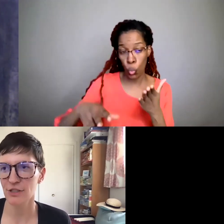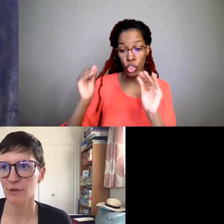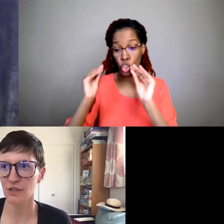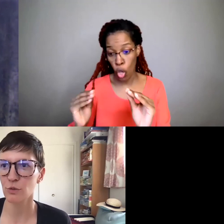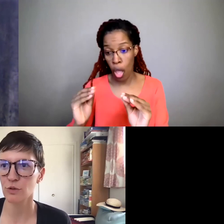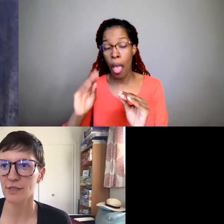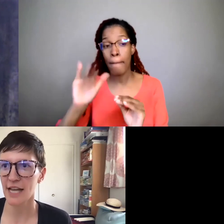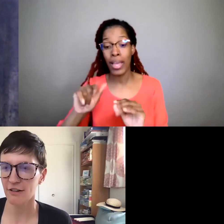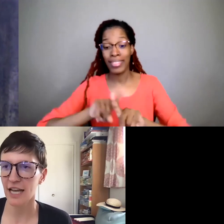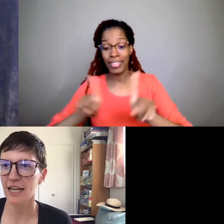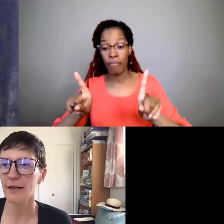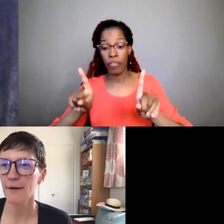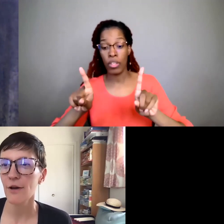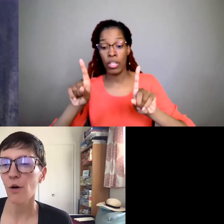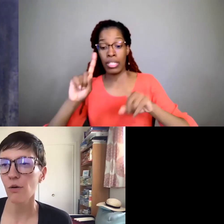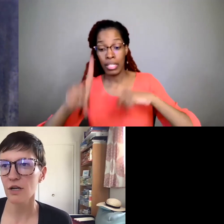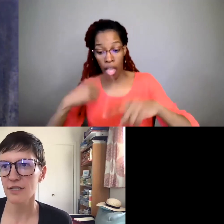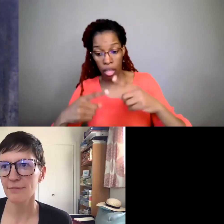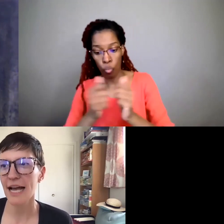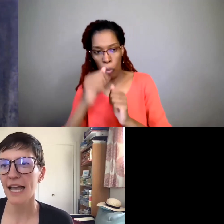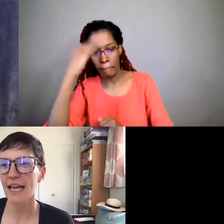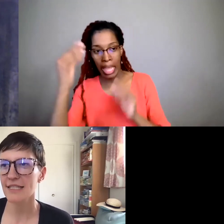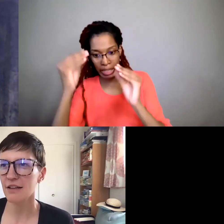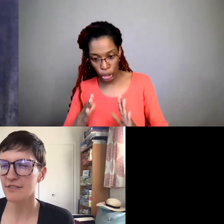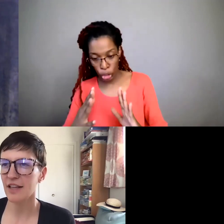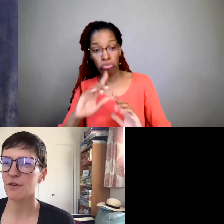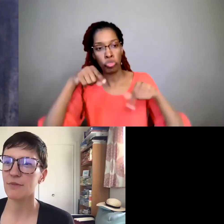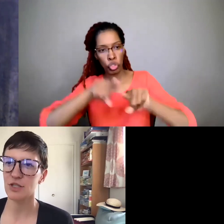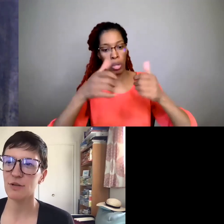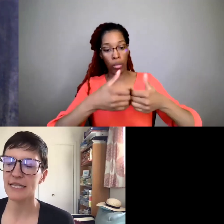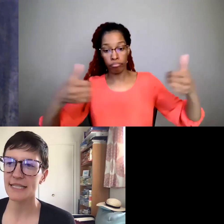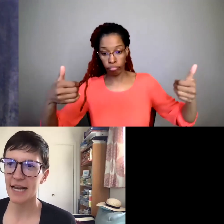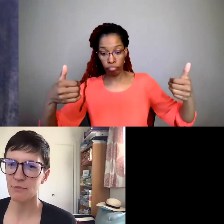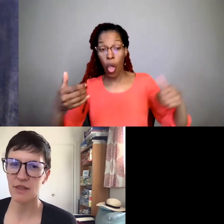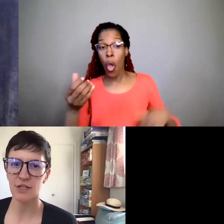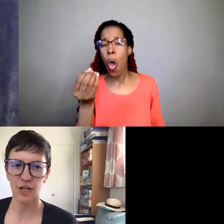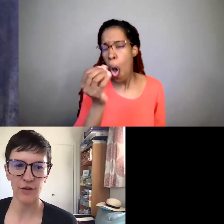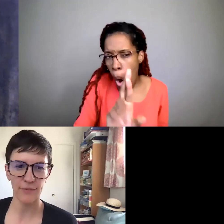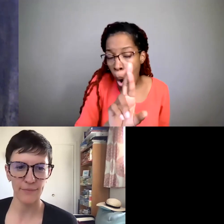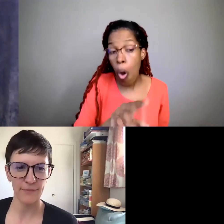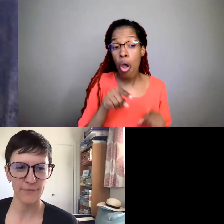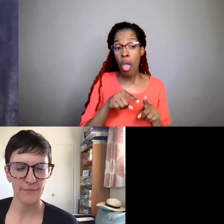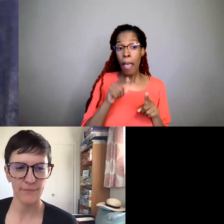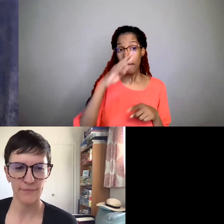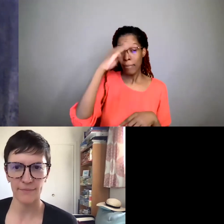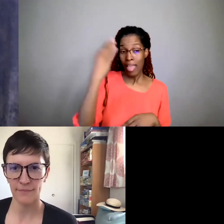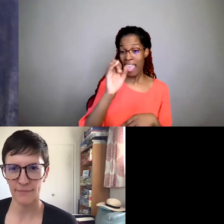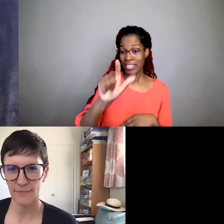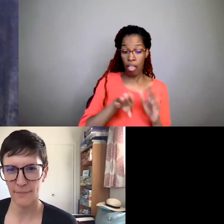when schools were segregated or did black asl develop from the students signing with each other